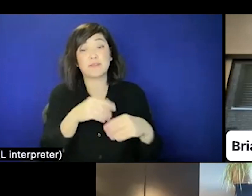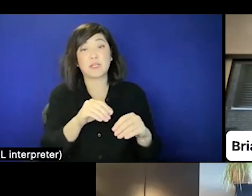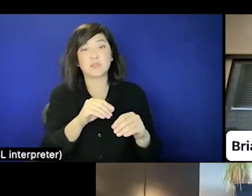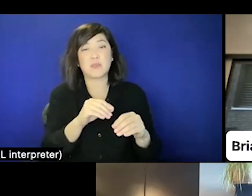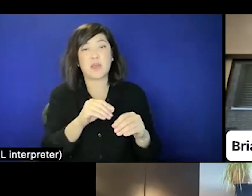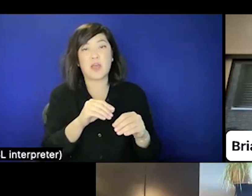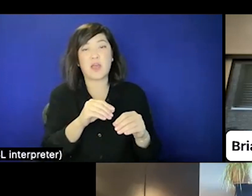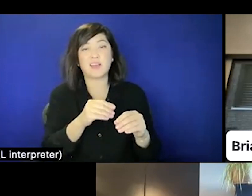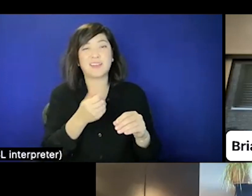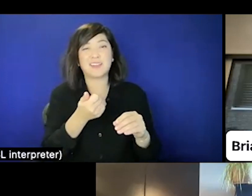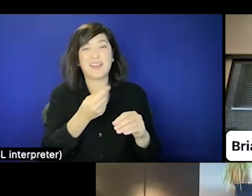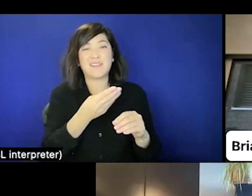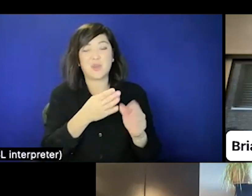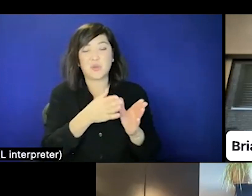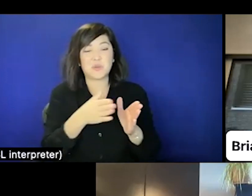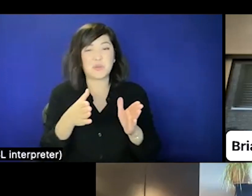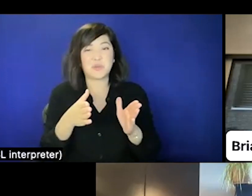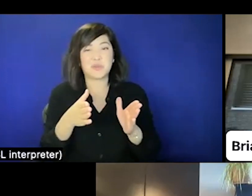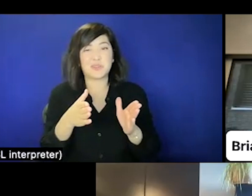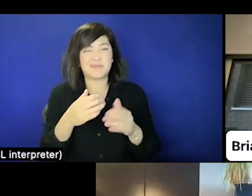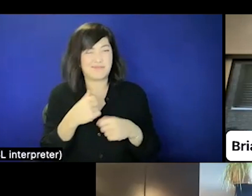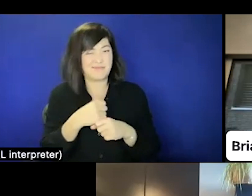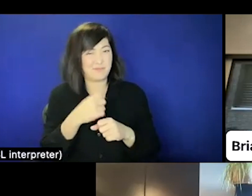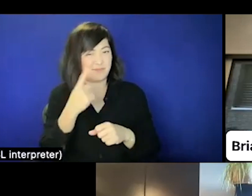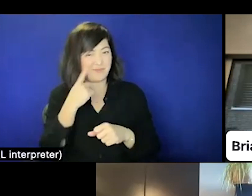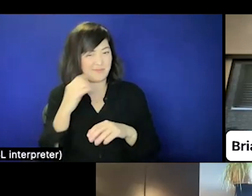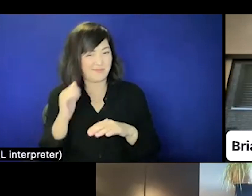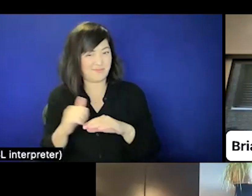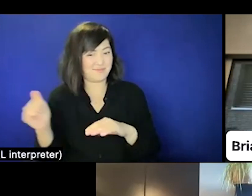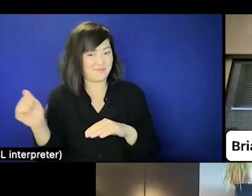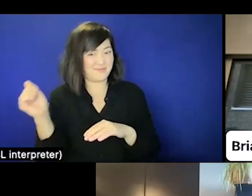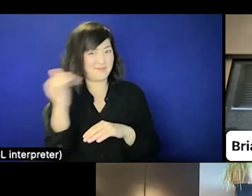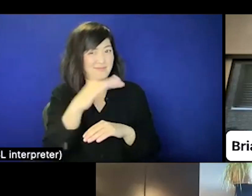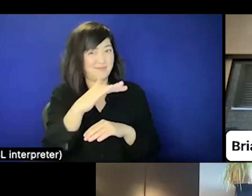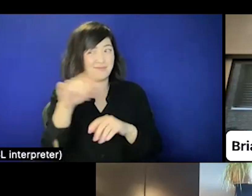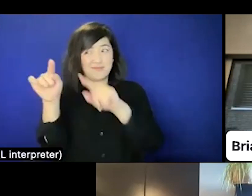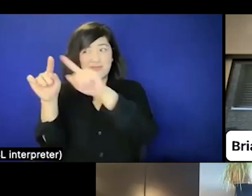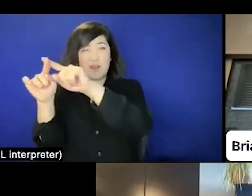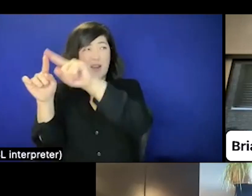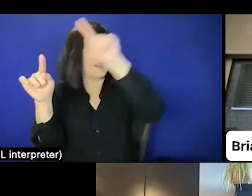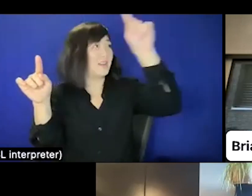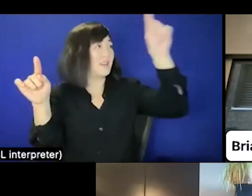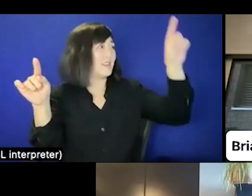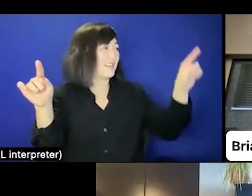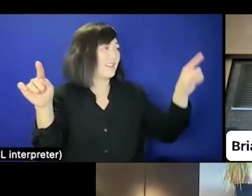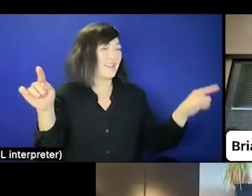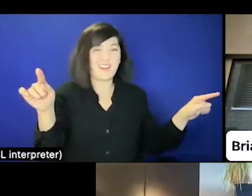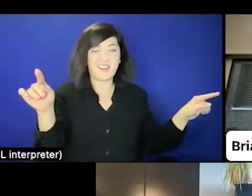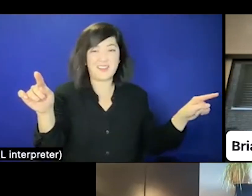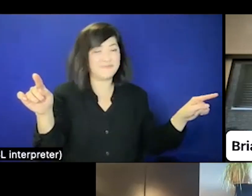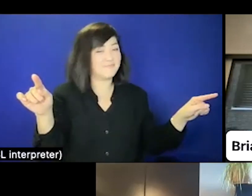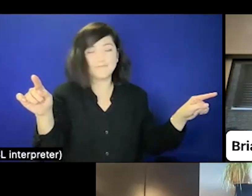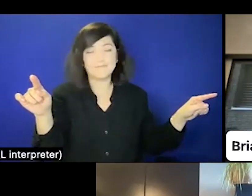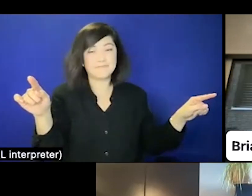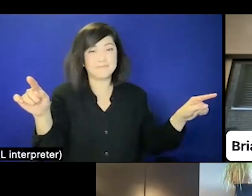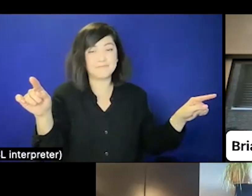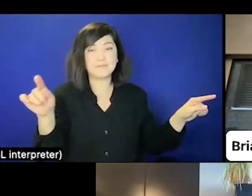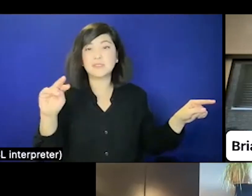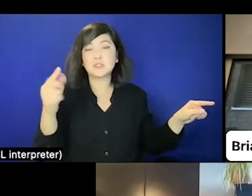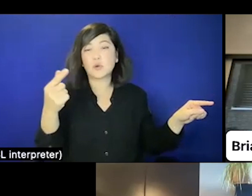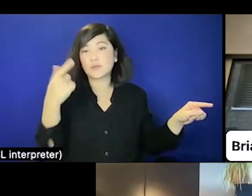make sense to ship books across the ocean. The environmental footprint is not great. And also